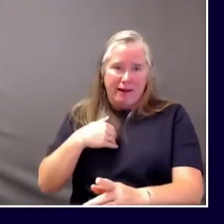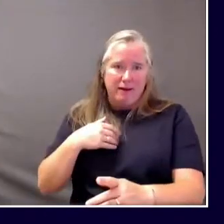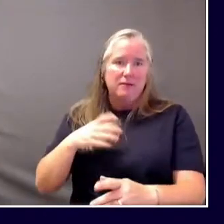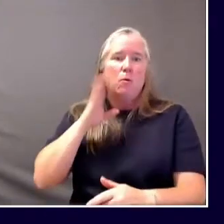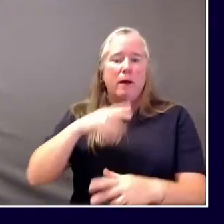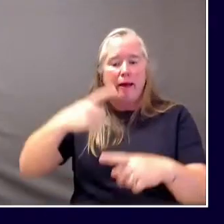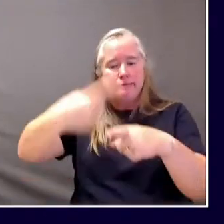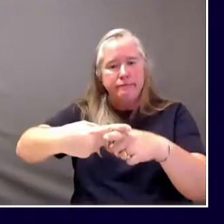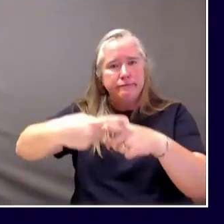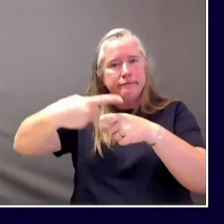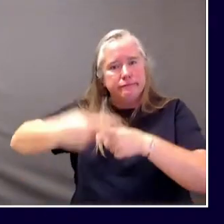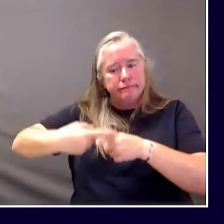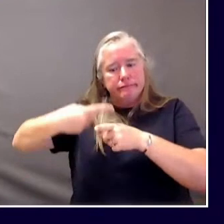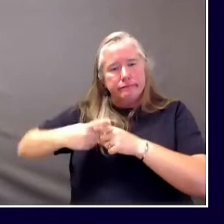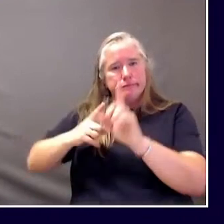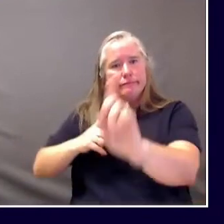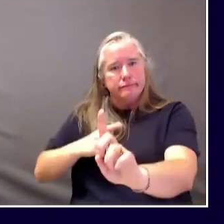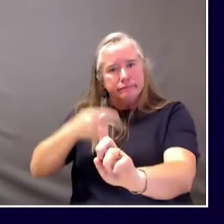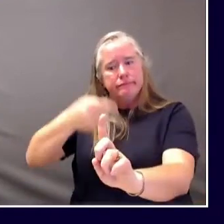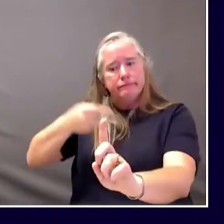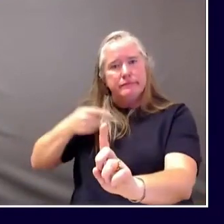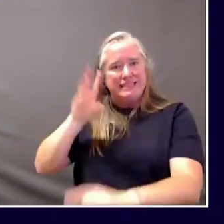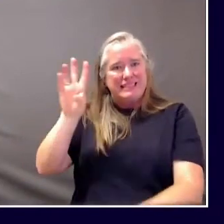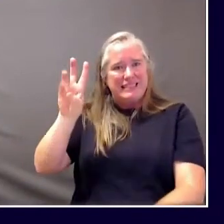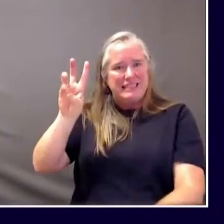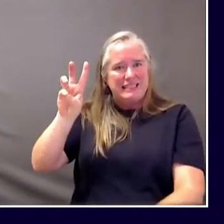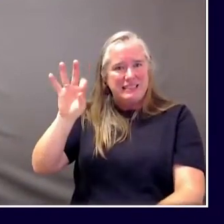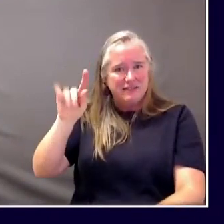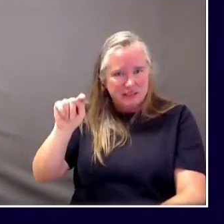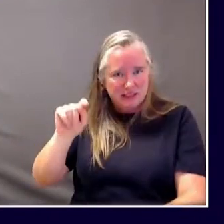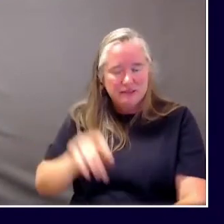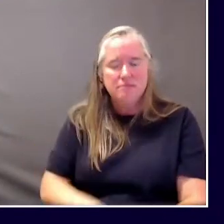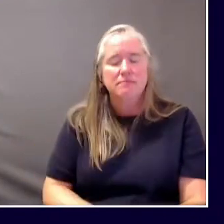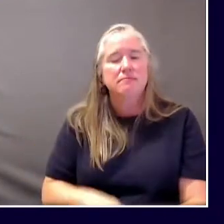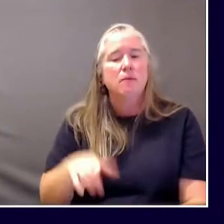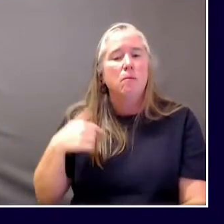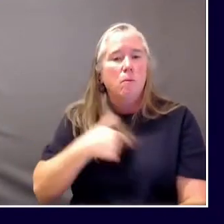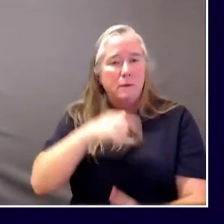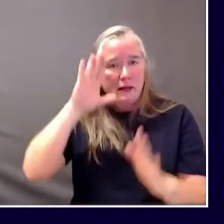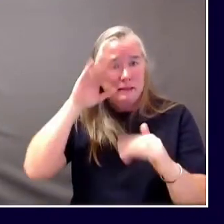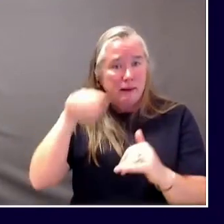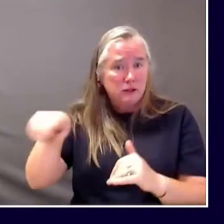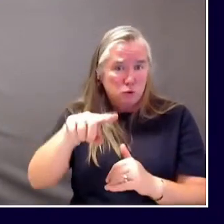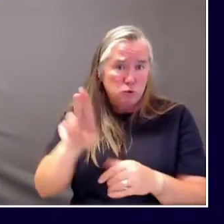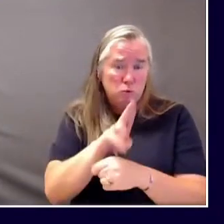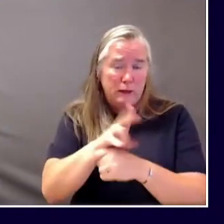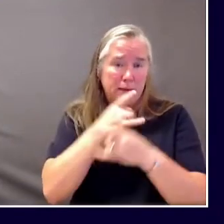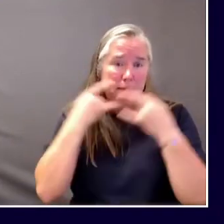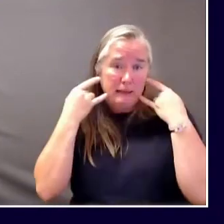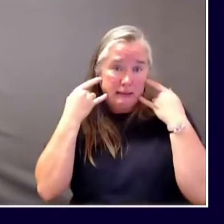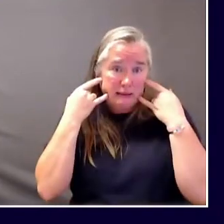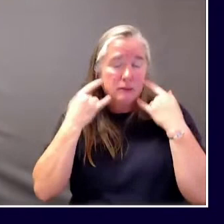wear a Mar a mask face covering in order to protect those who